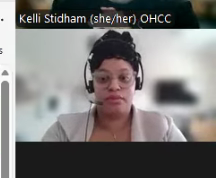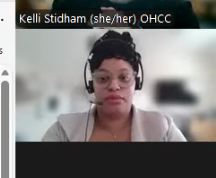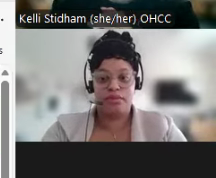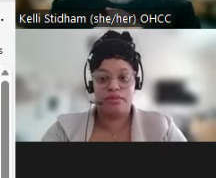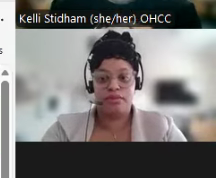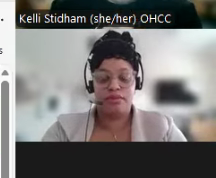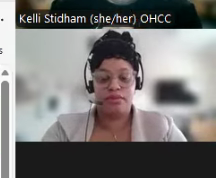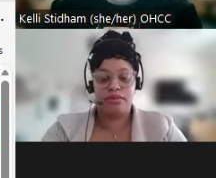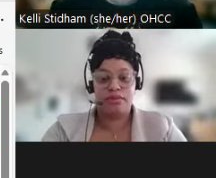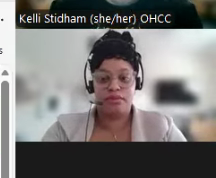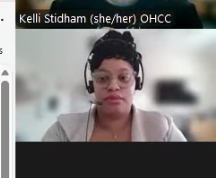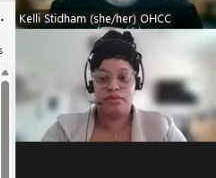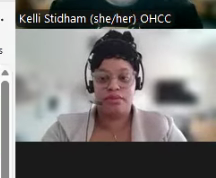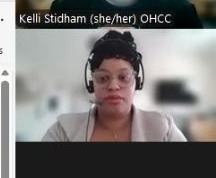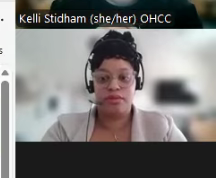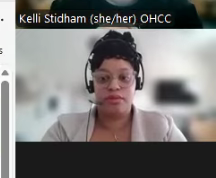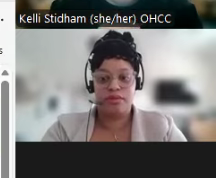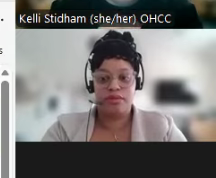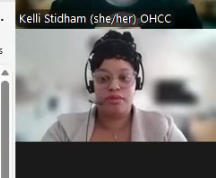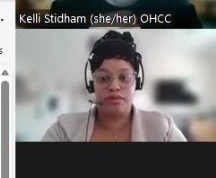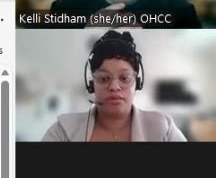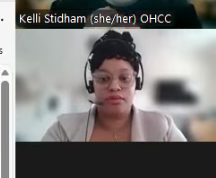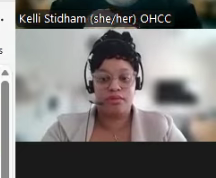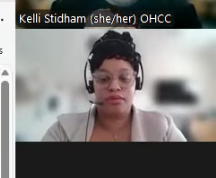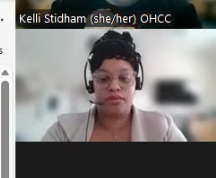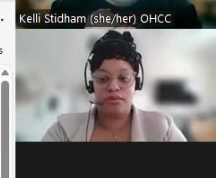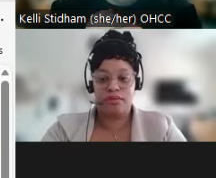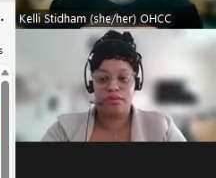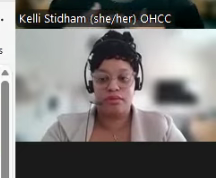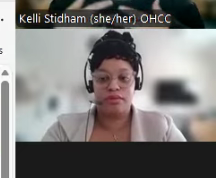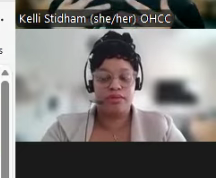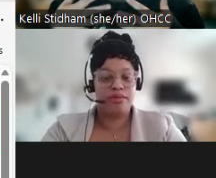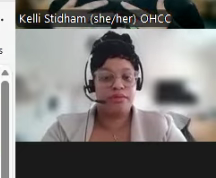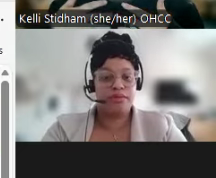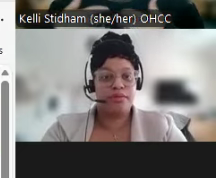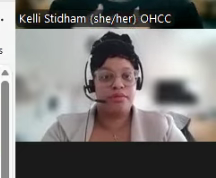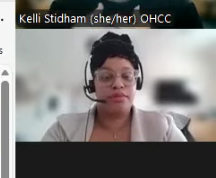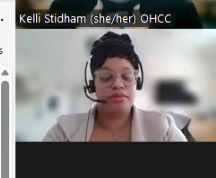ex exactly what we're referring to as